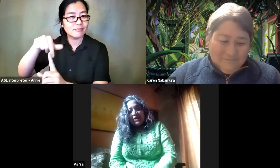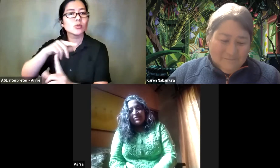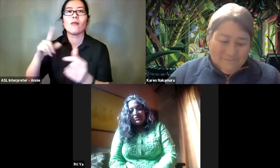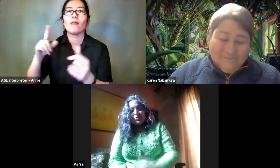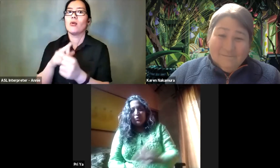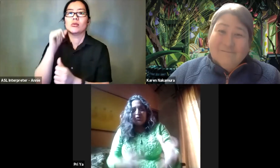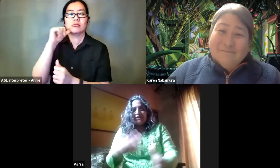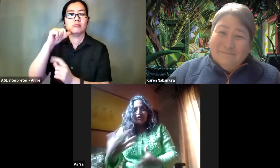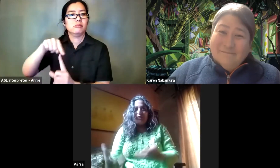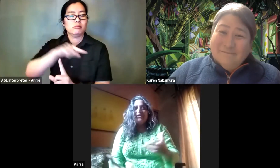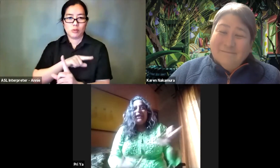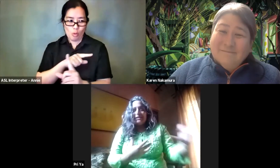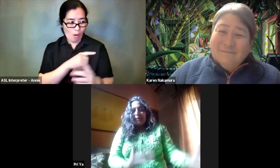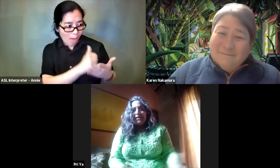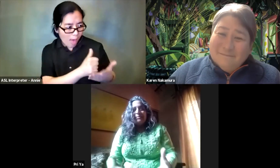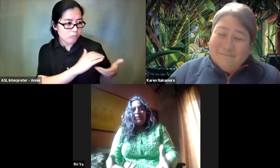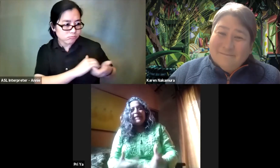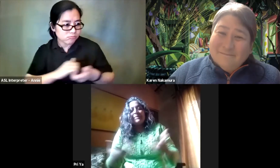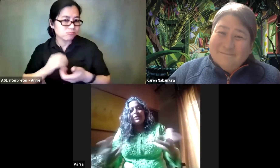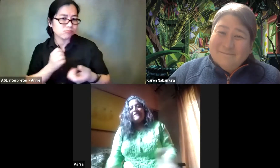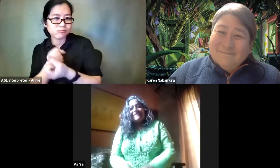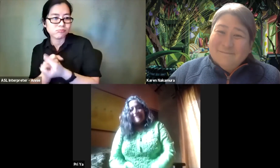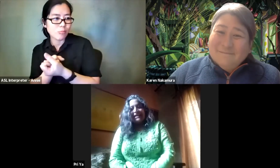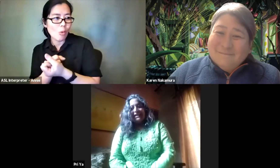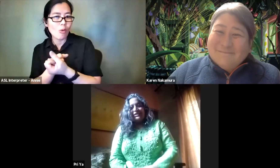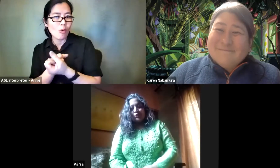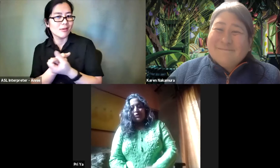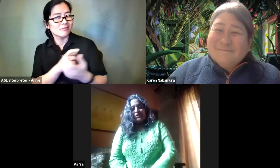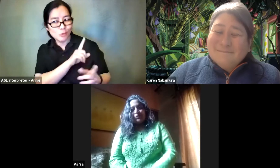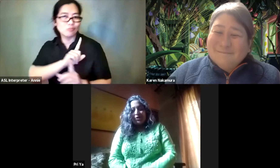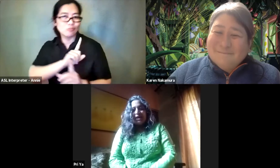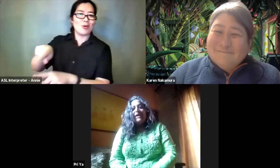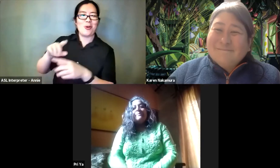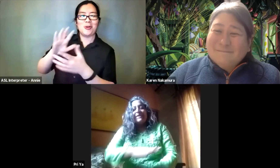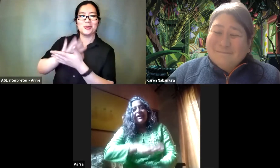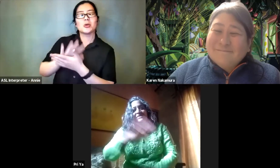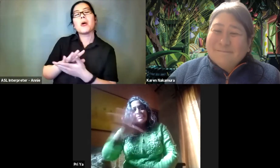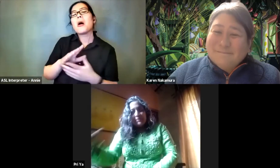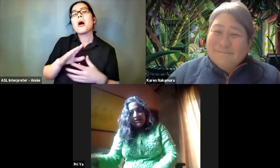to school so it's a sort of inspired by that but not exactly some story, but the last bridge.